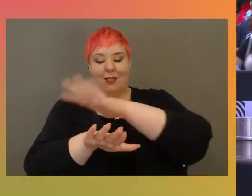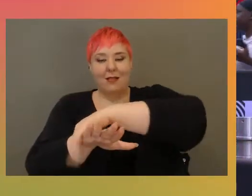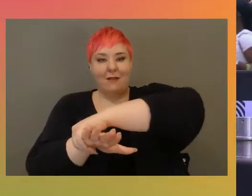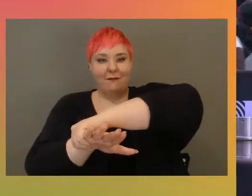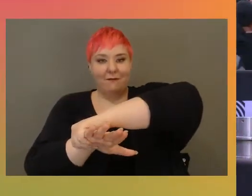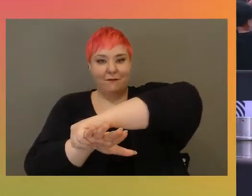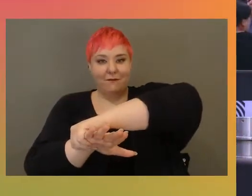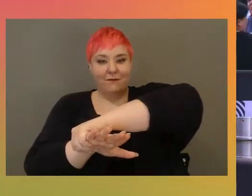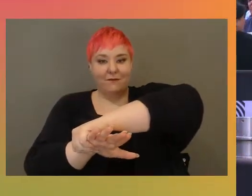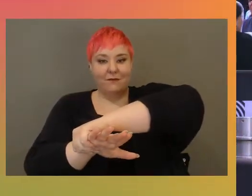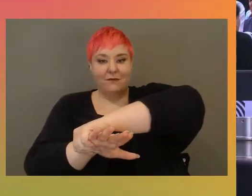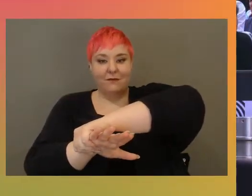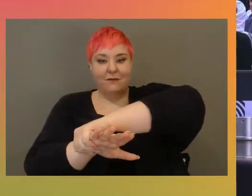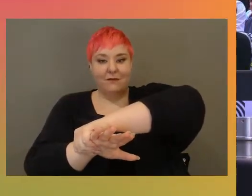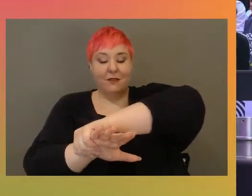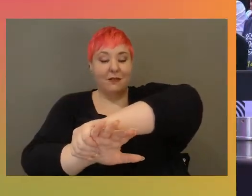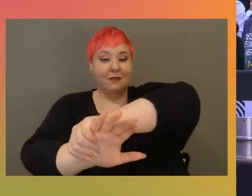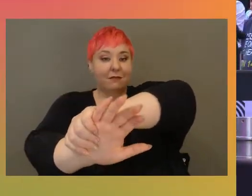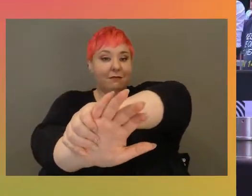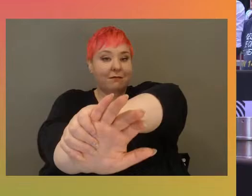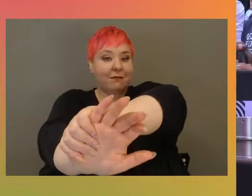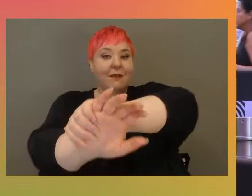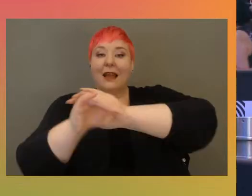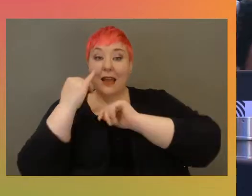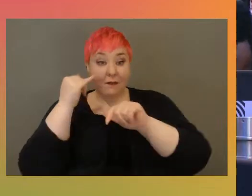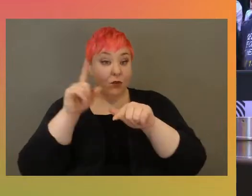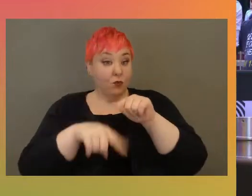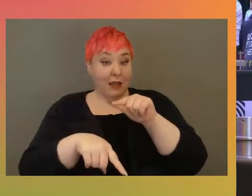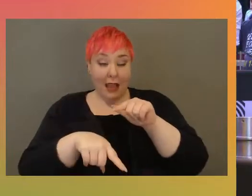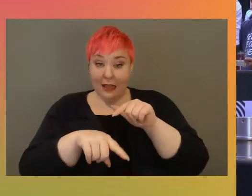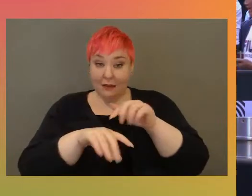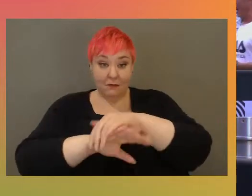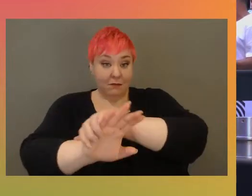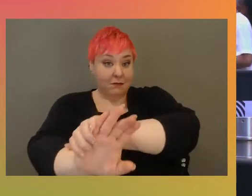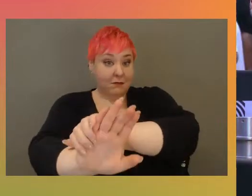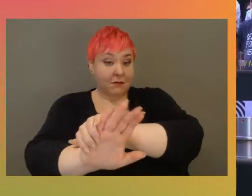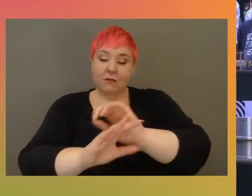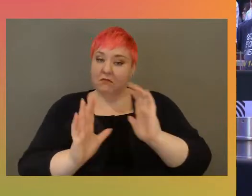HOLD ON TO THE OUTSIDE OF THE